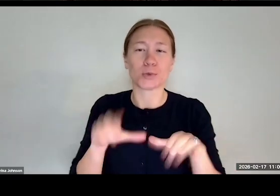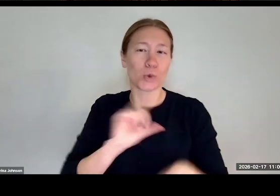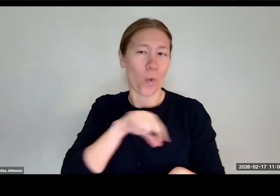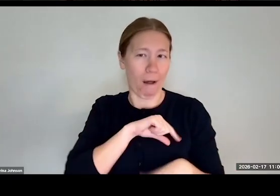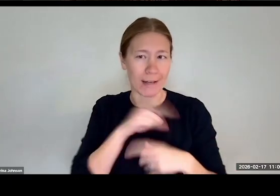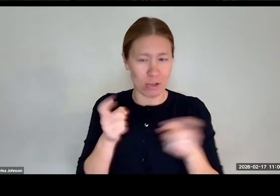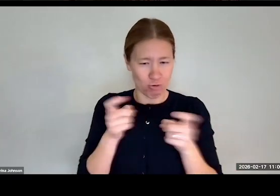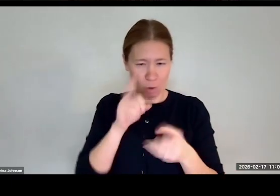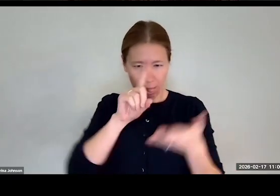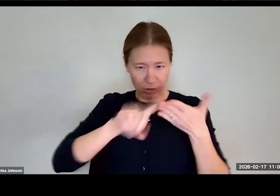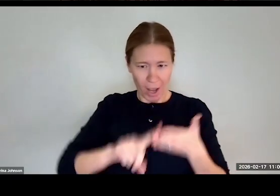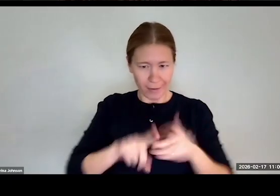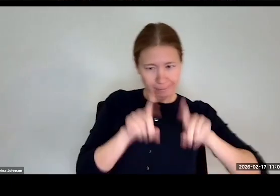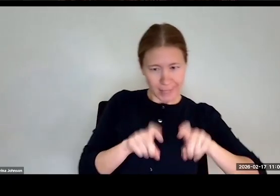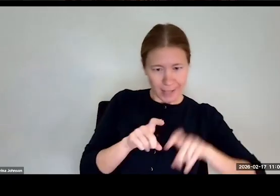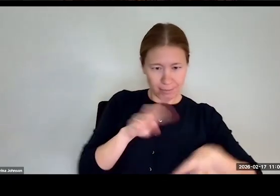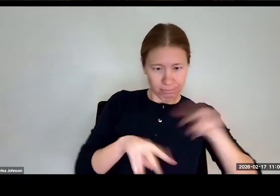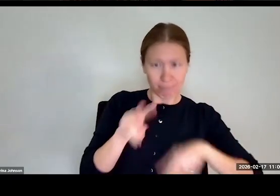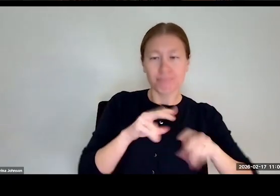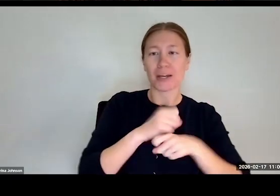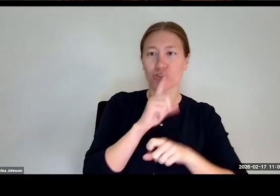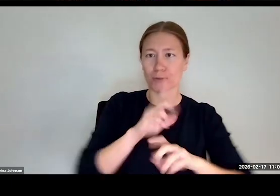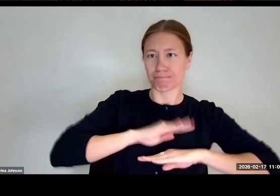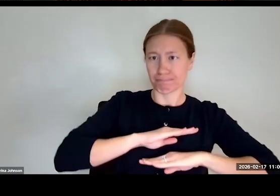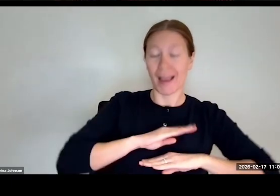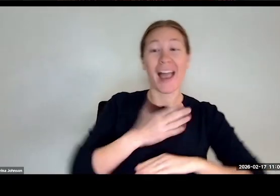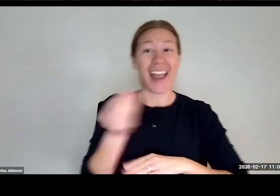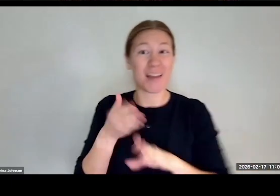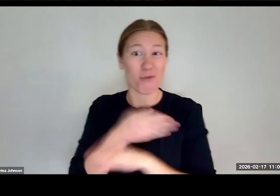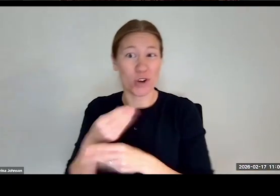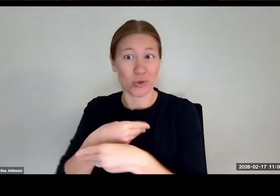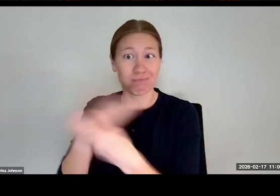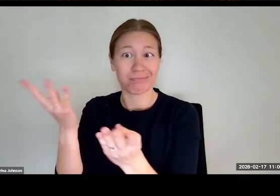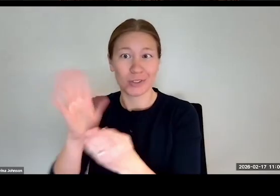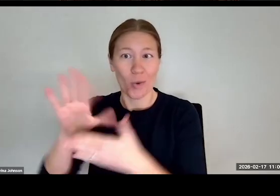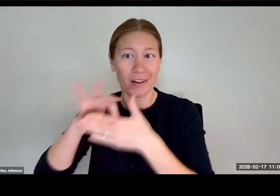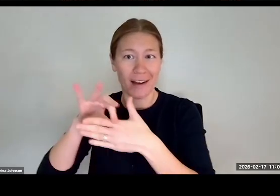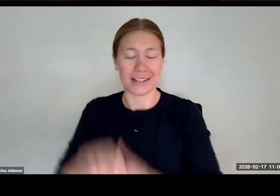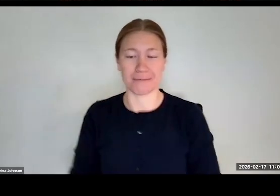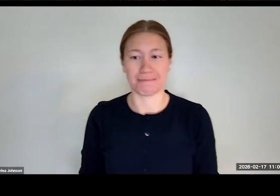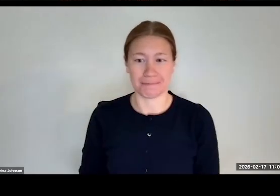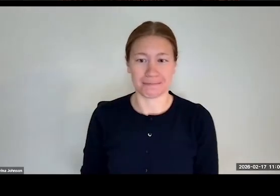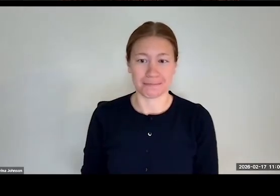before you distribute anything after you've added content. So there is an image on this slide that shows